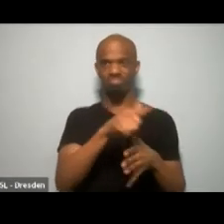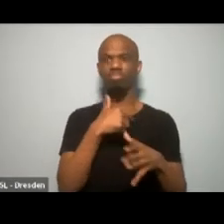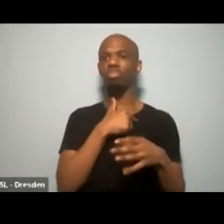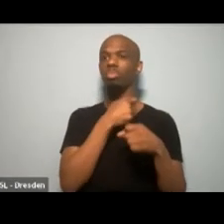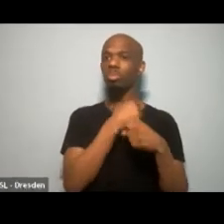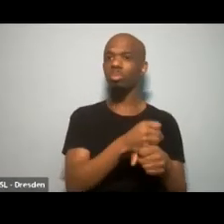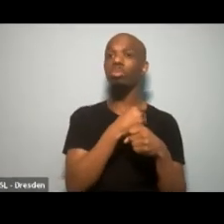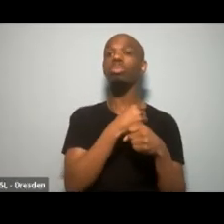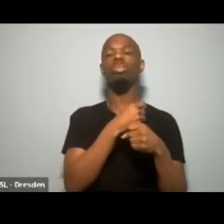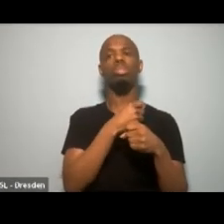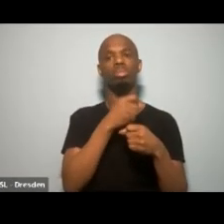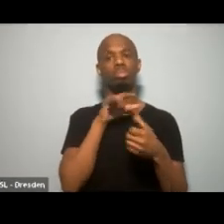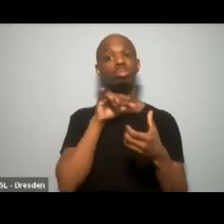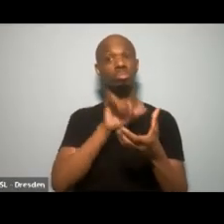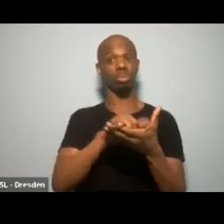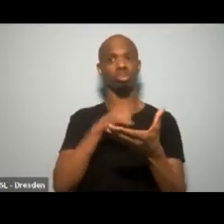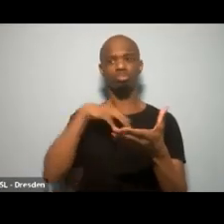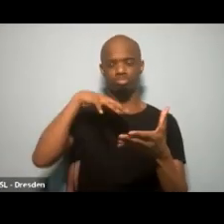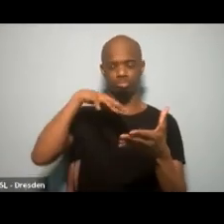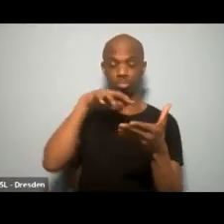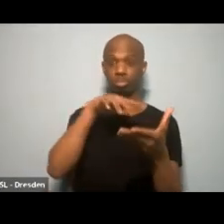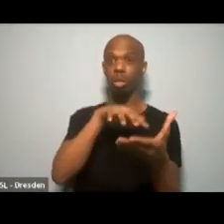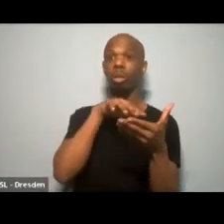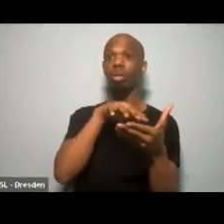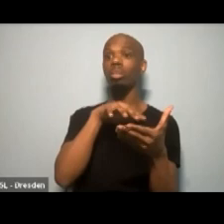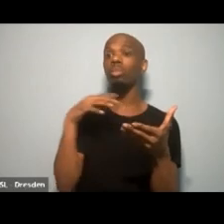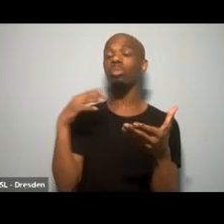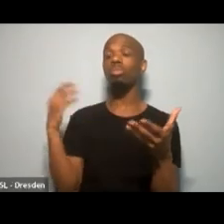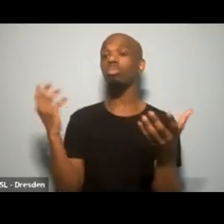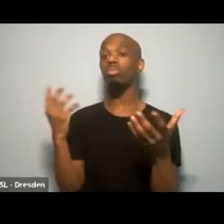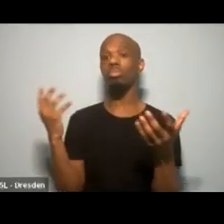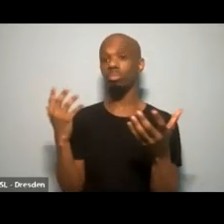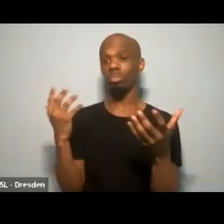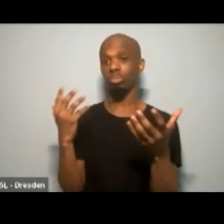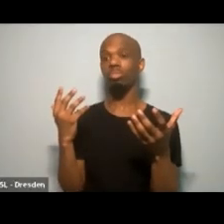By studying what is staged, the themes and lessons